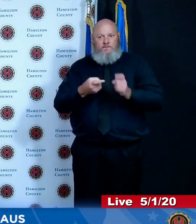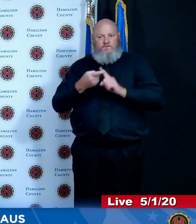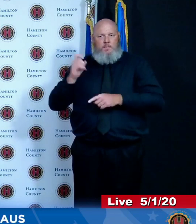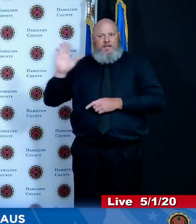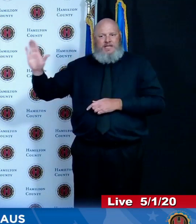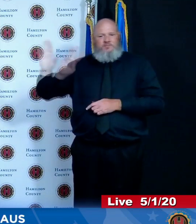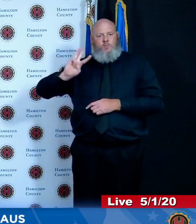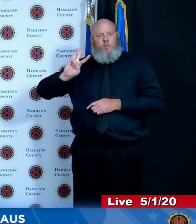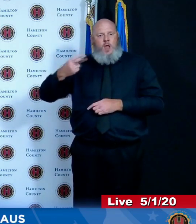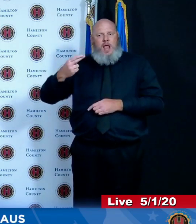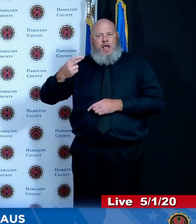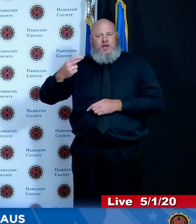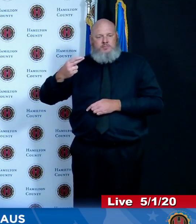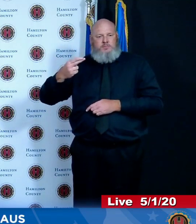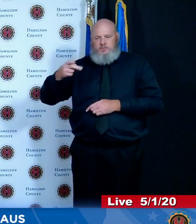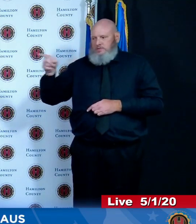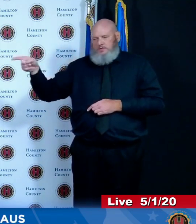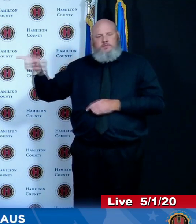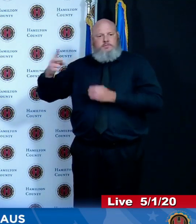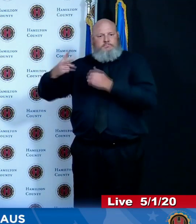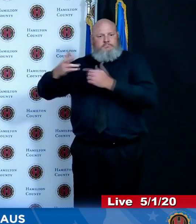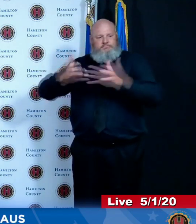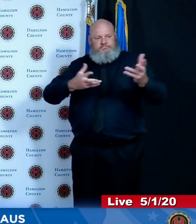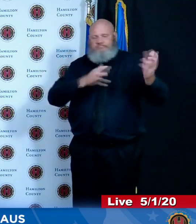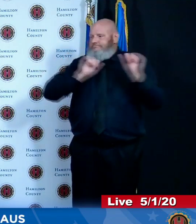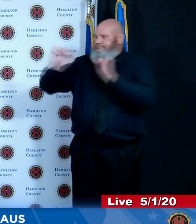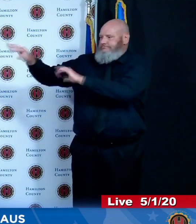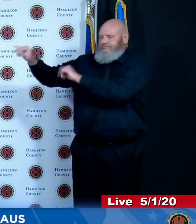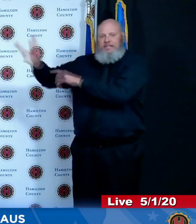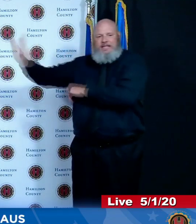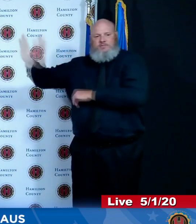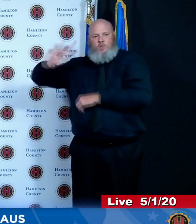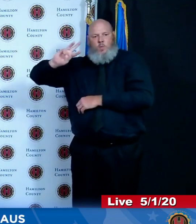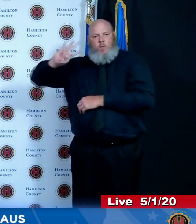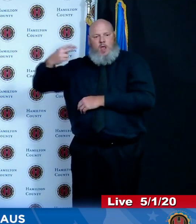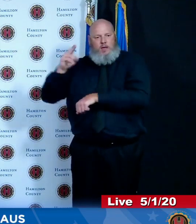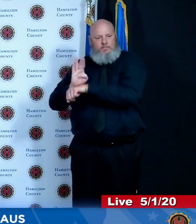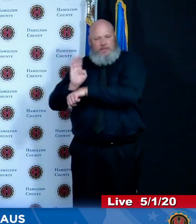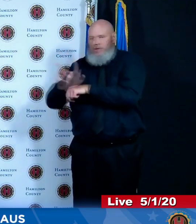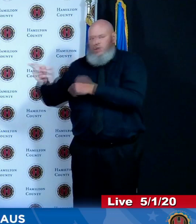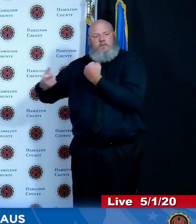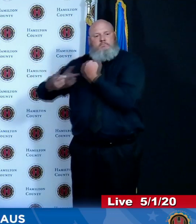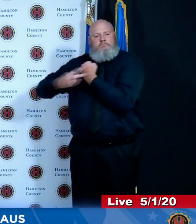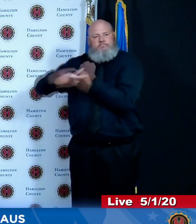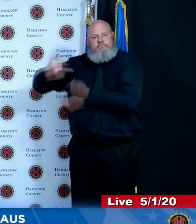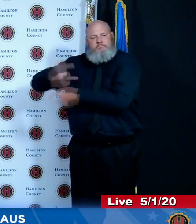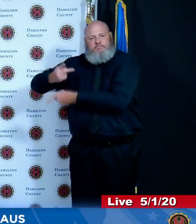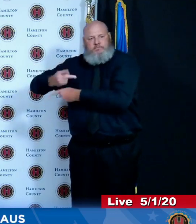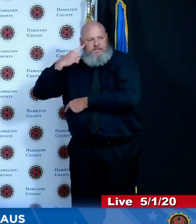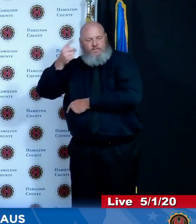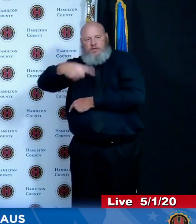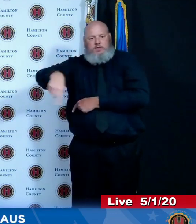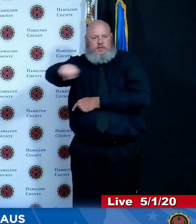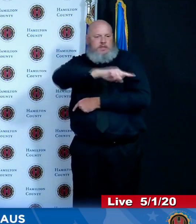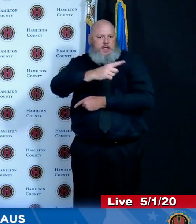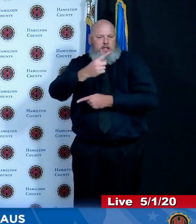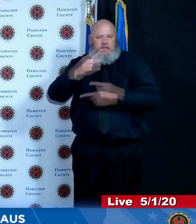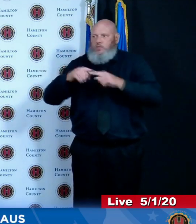own time to bring those skids and bring the supplies and so big shout out to him really appreciate that